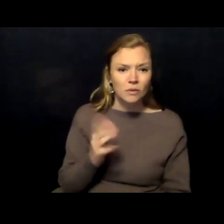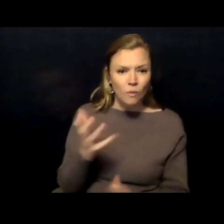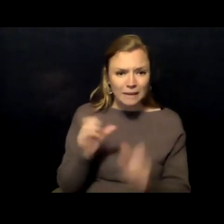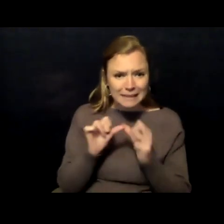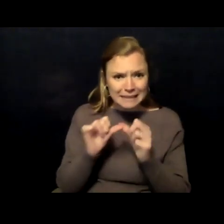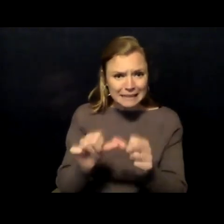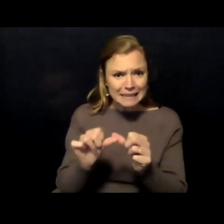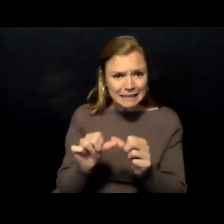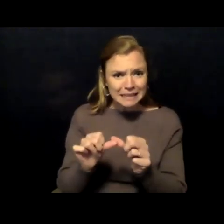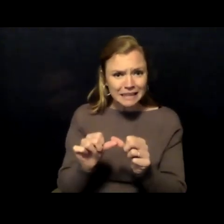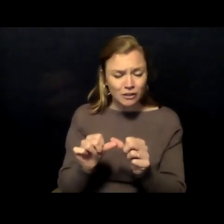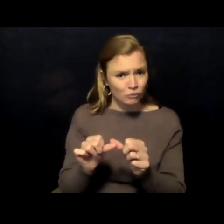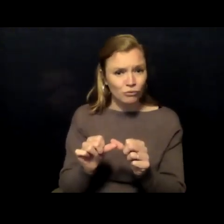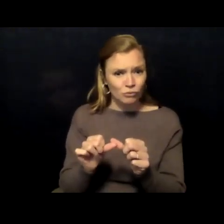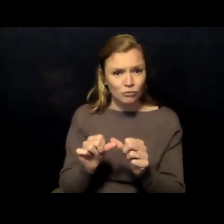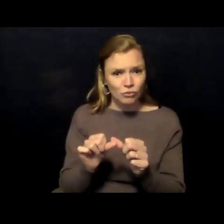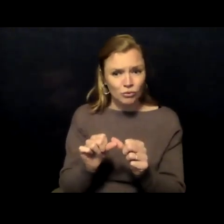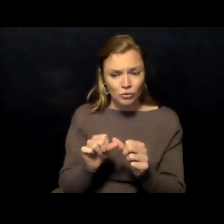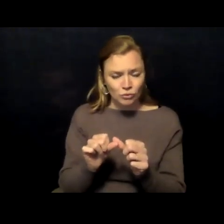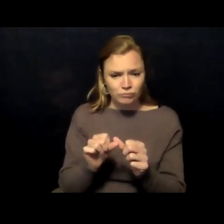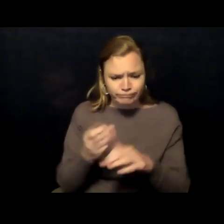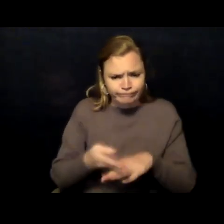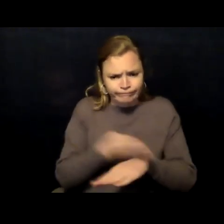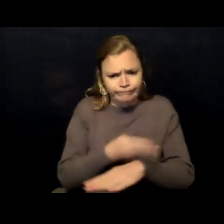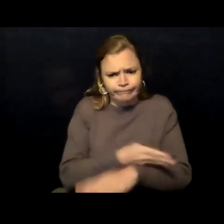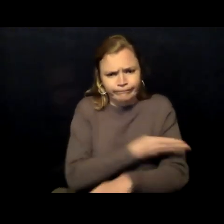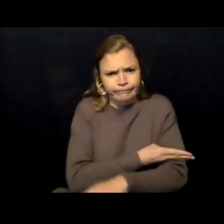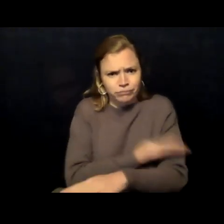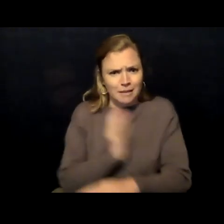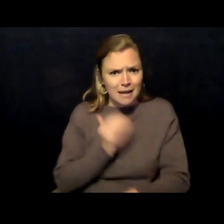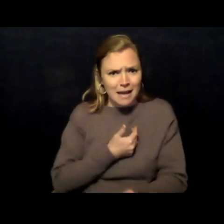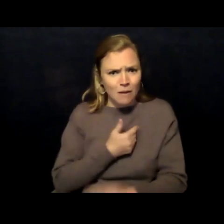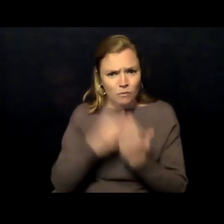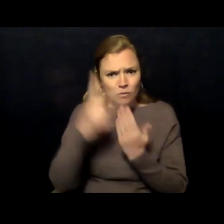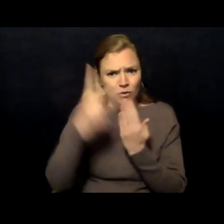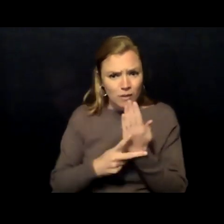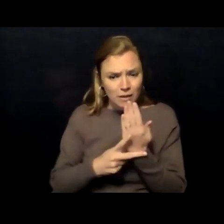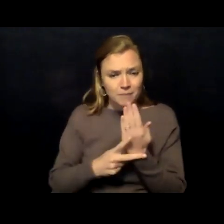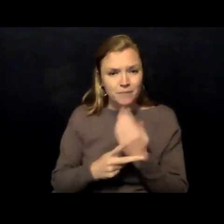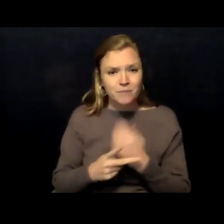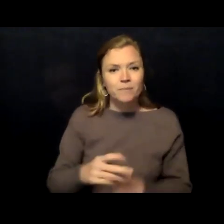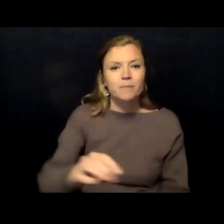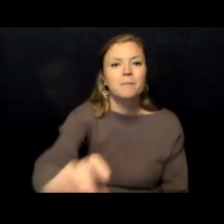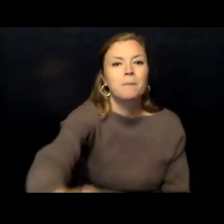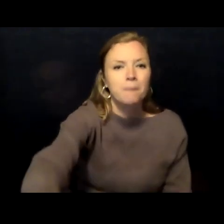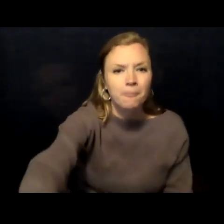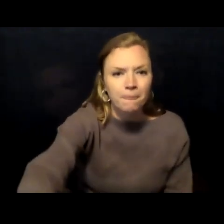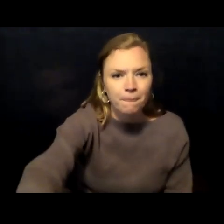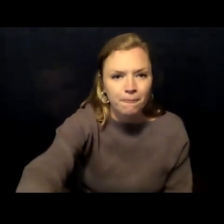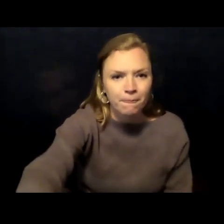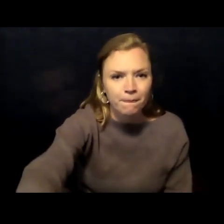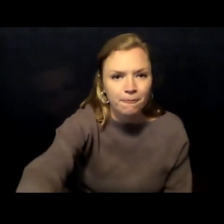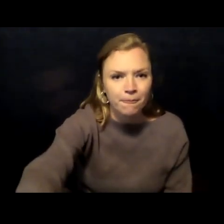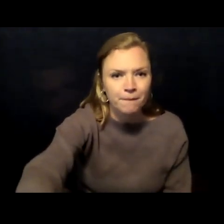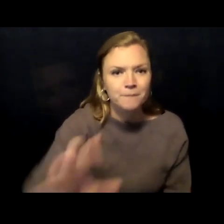short survey will open up in your web browser, and one of our educators will pop it in